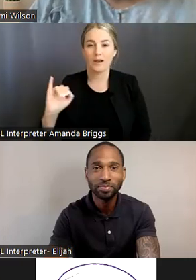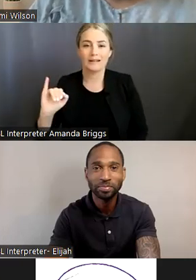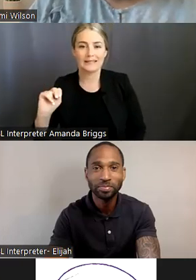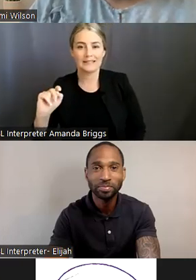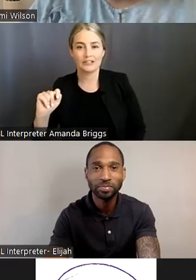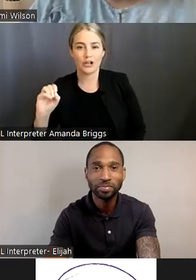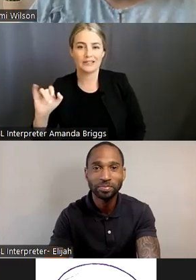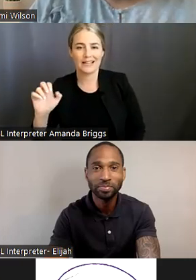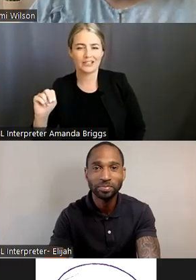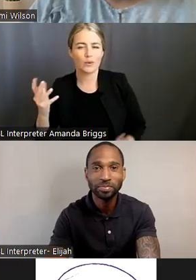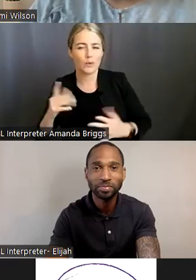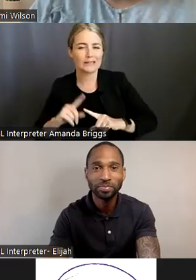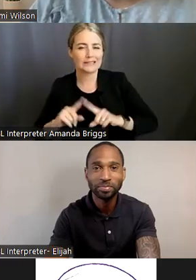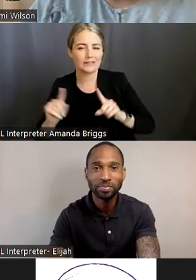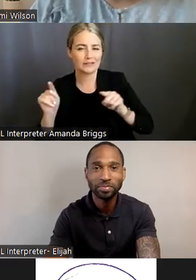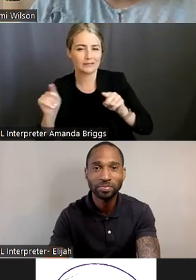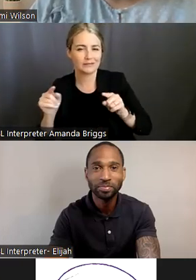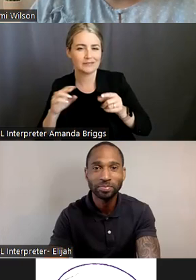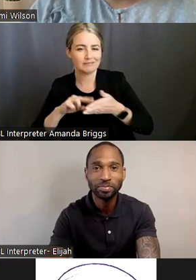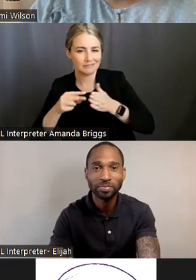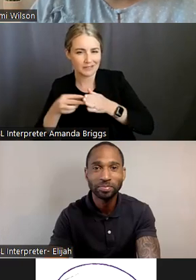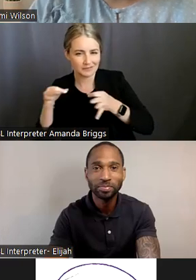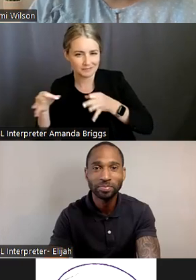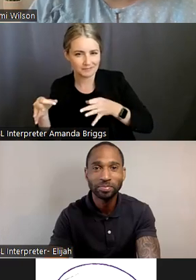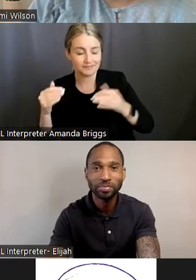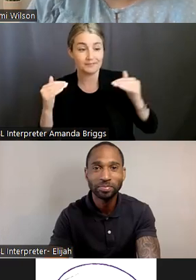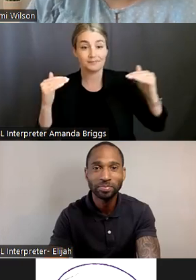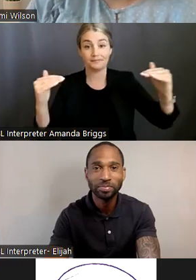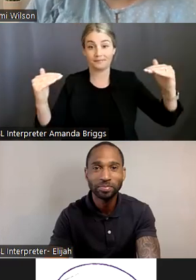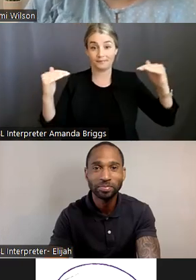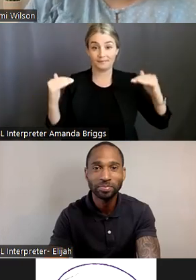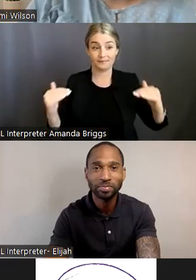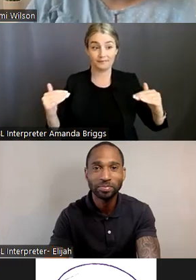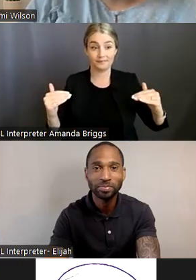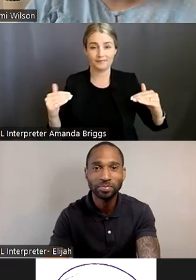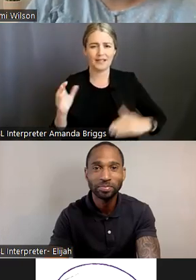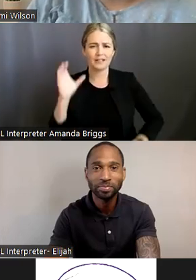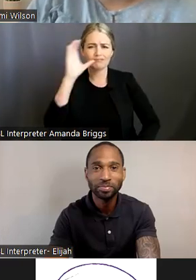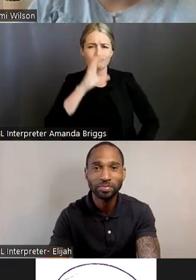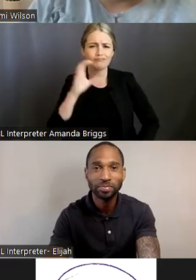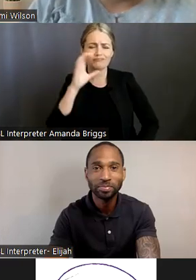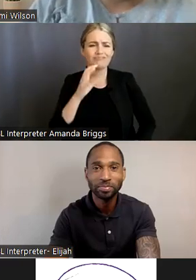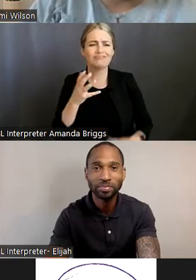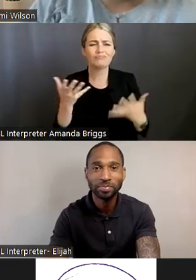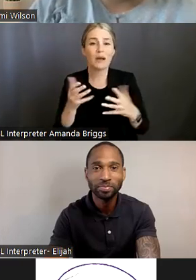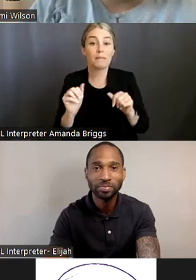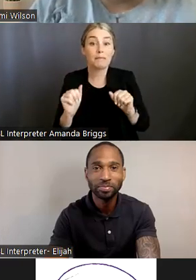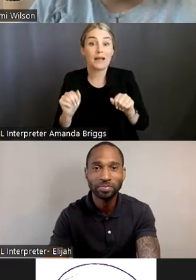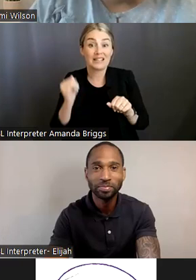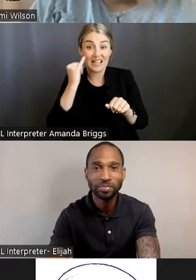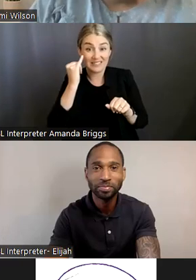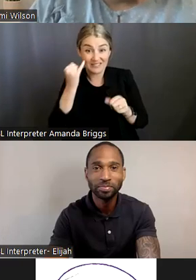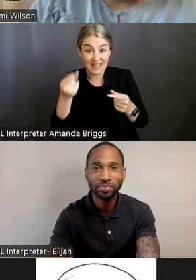Explore the what a potential overdose looks like and how to respond to an overdose.